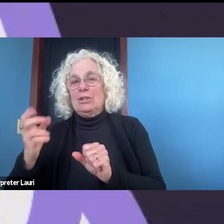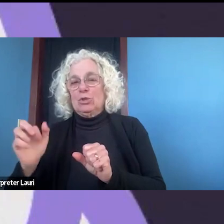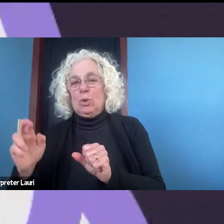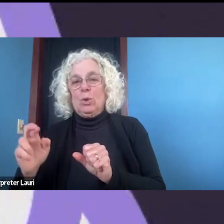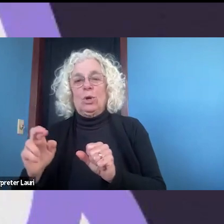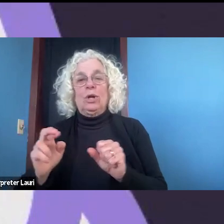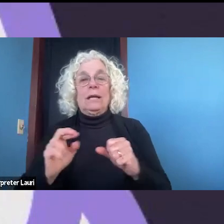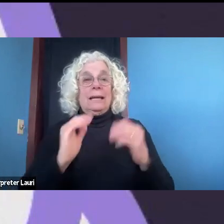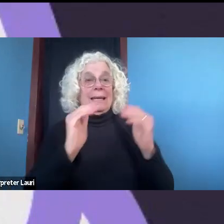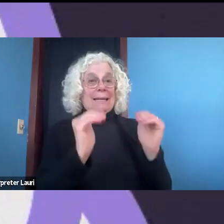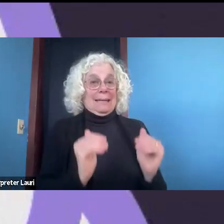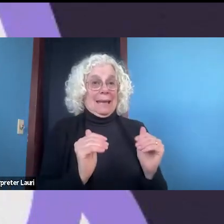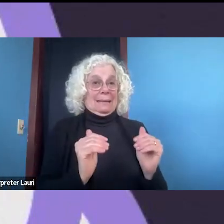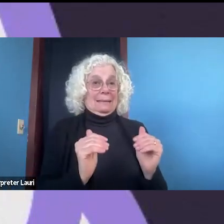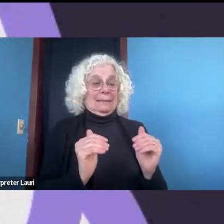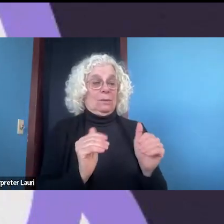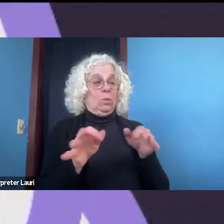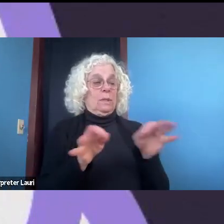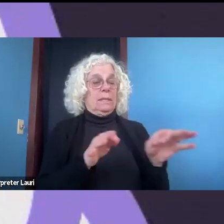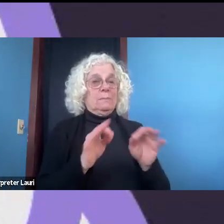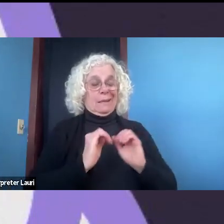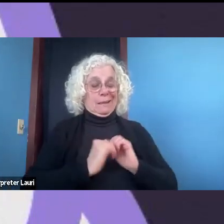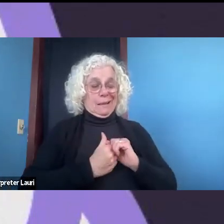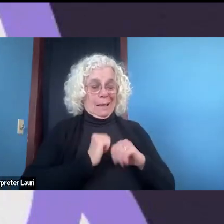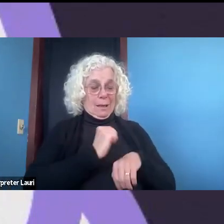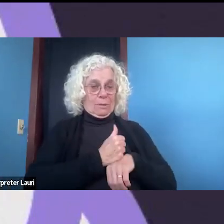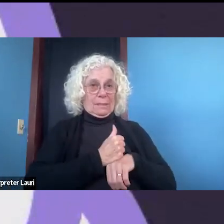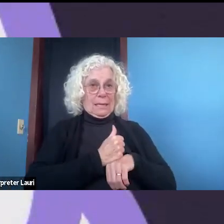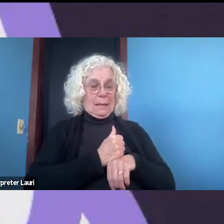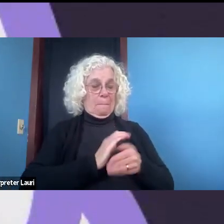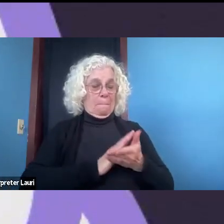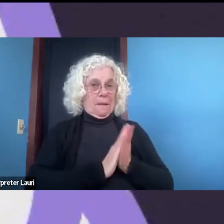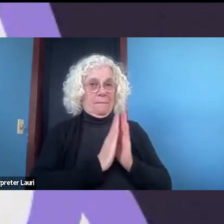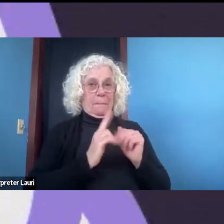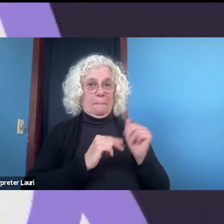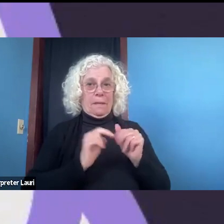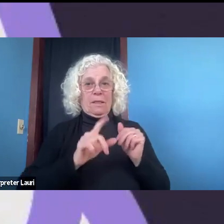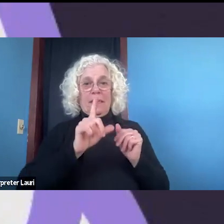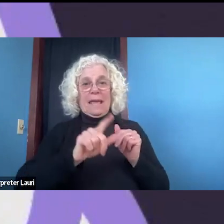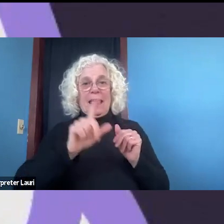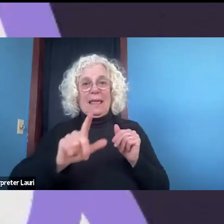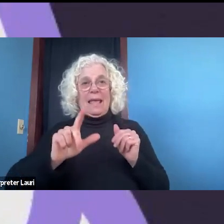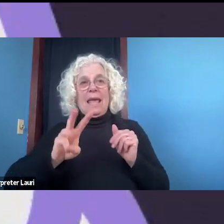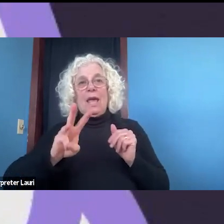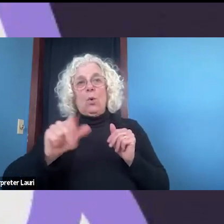tell us about some of the building blocks or the LAA Wayfinder. Go ahead Mital.